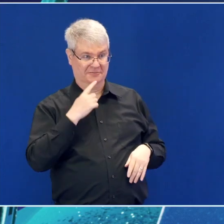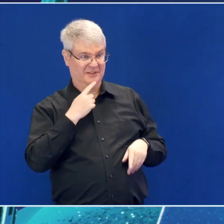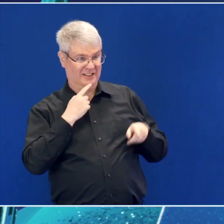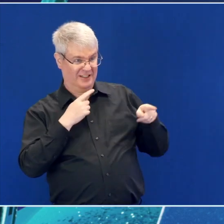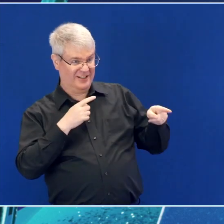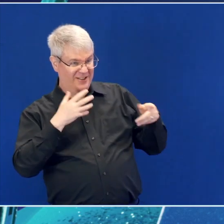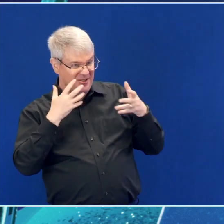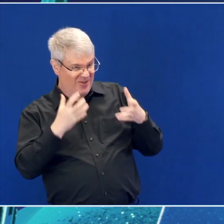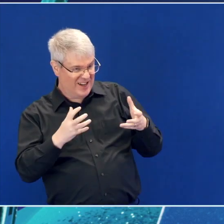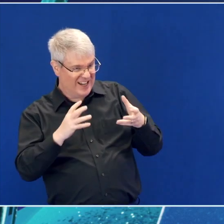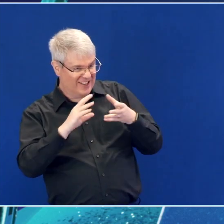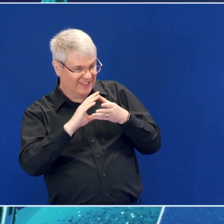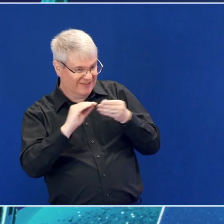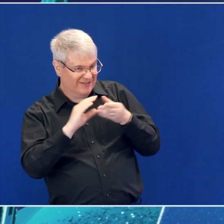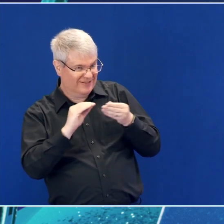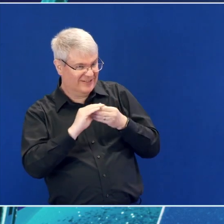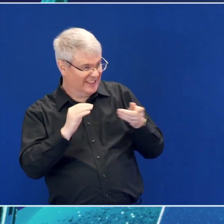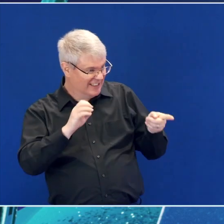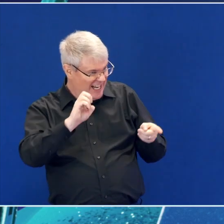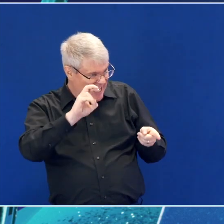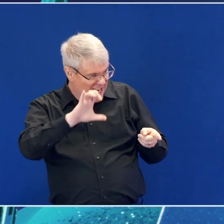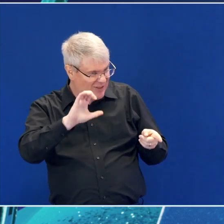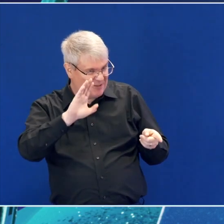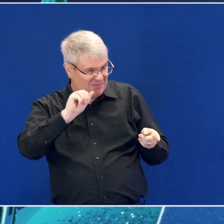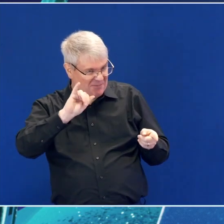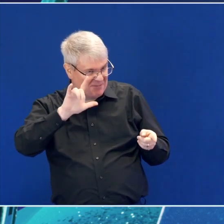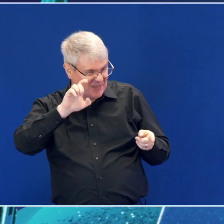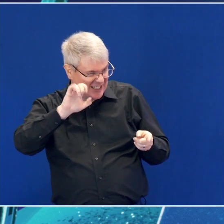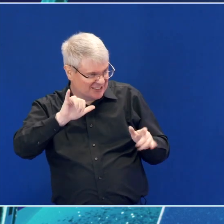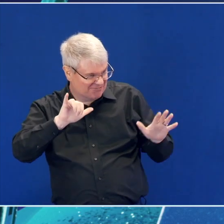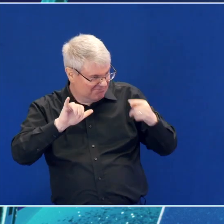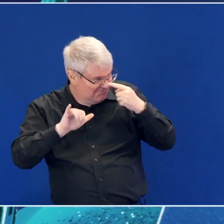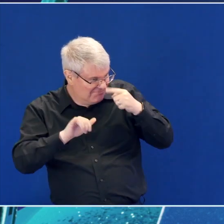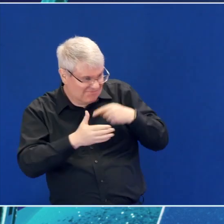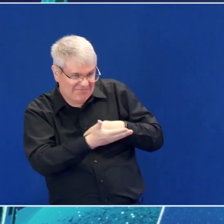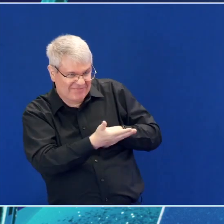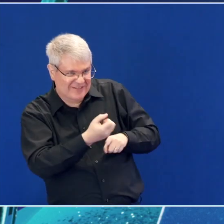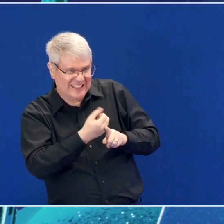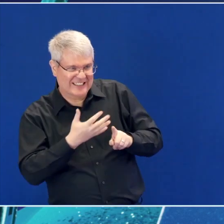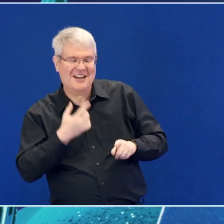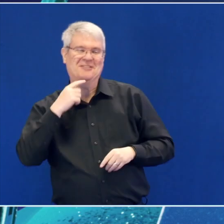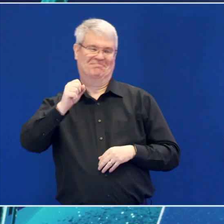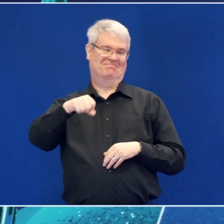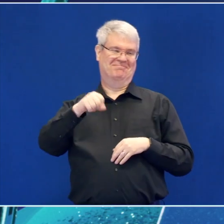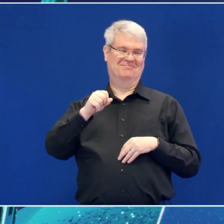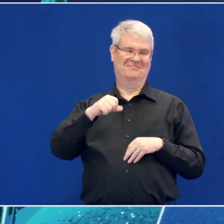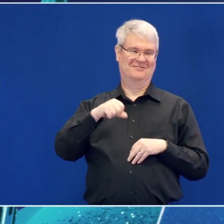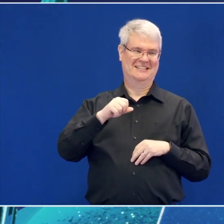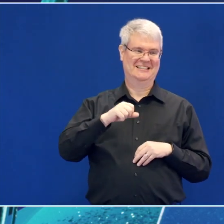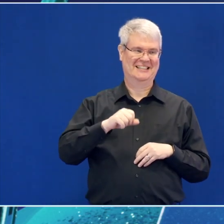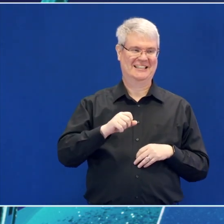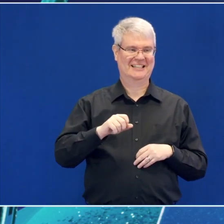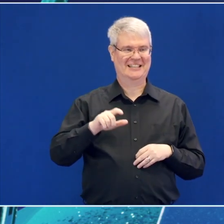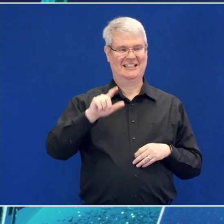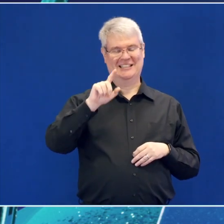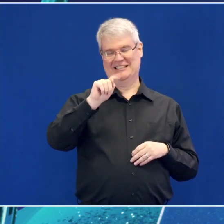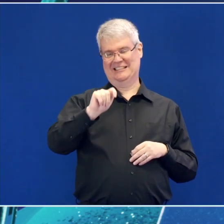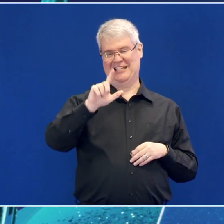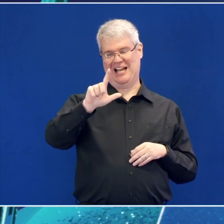that just came out and sort of what some of his findings were? Yeah. Yeah, I'll give you the TLDR. So Eric Bailey is a designer at GitHub